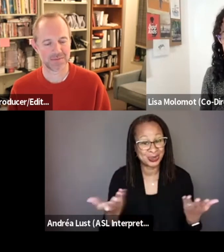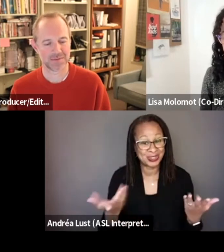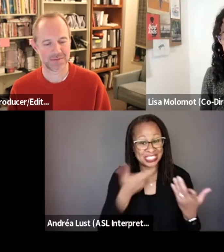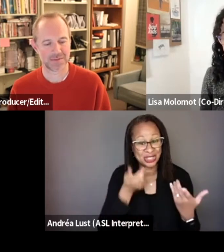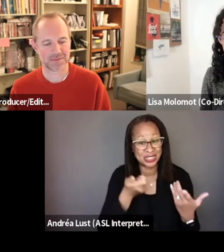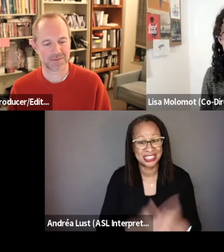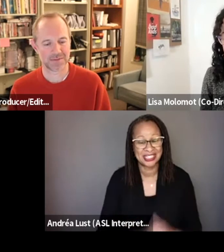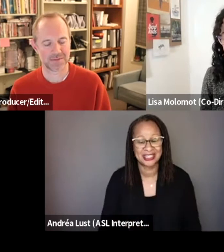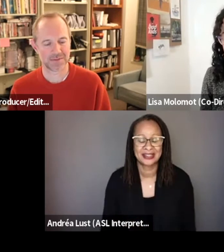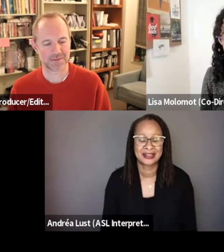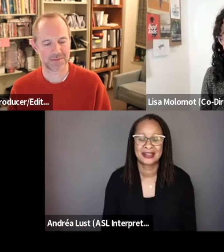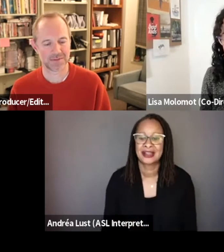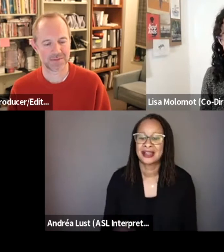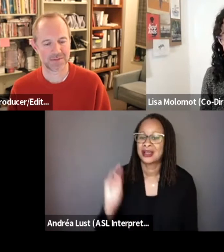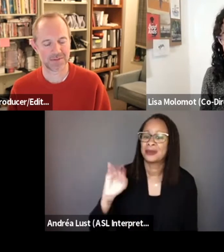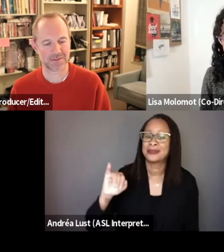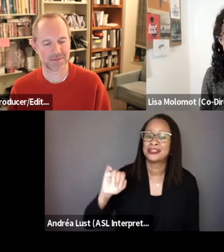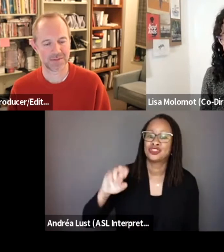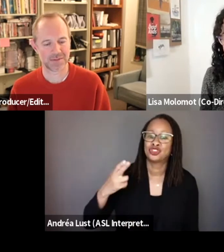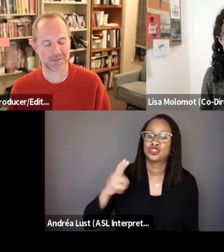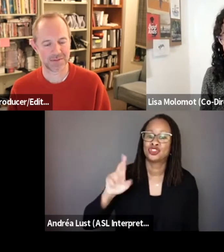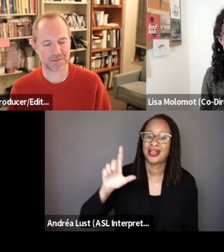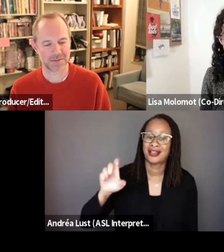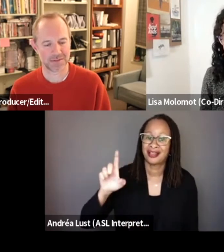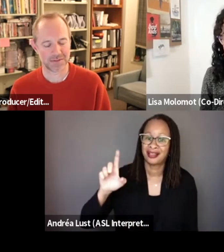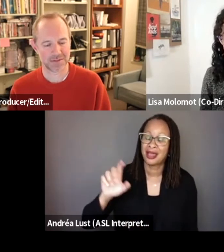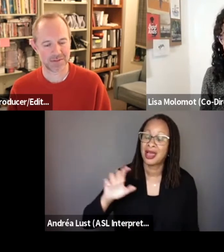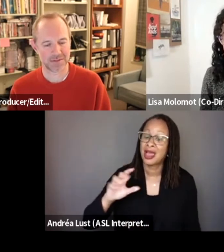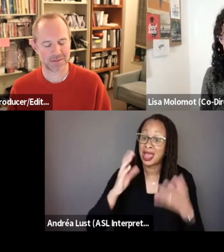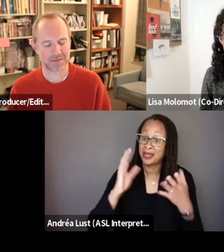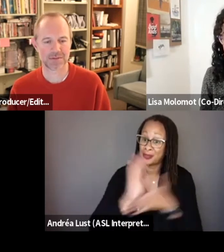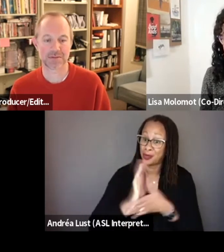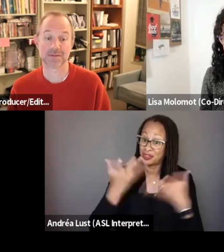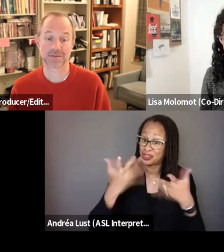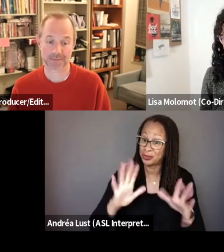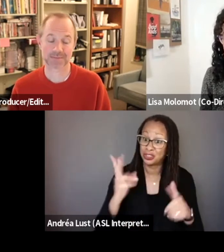Michelle, I'm wondering when the movie was completed and you saw it the first time, what did you think?